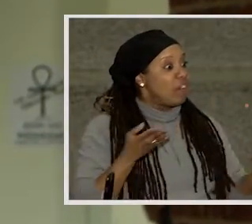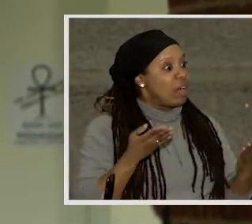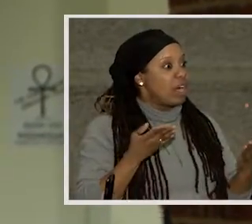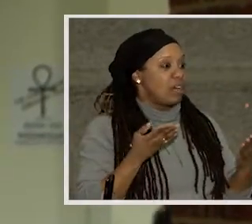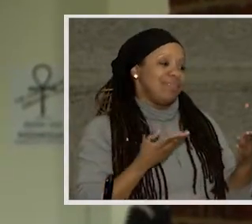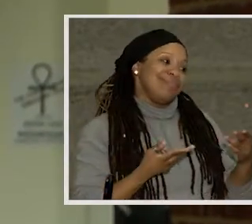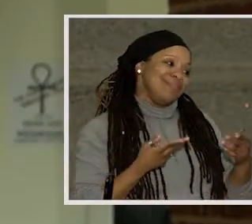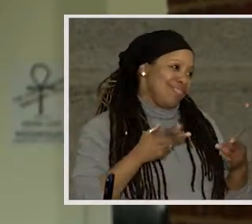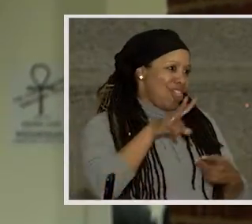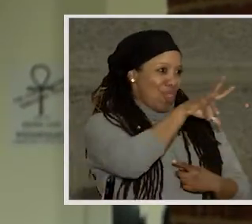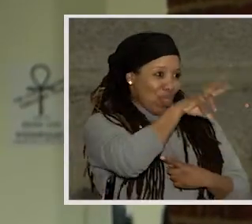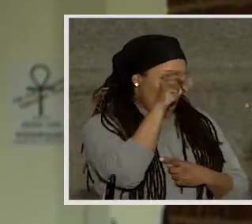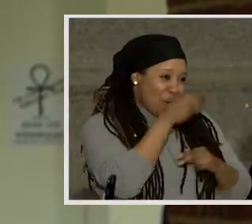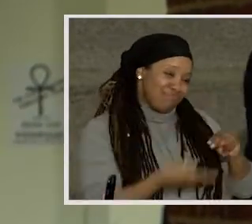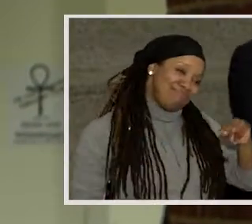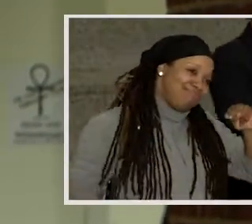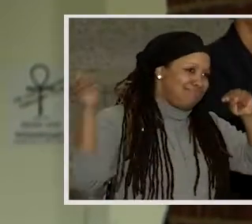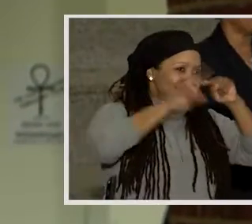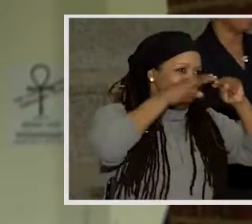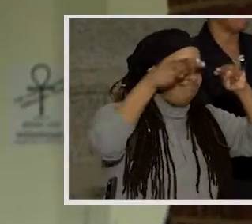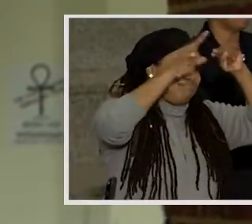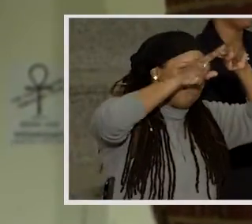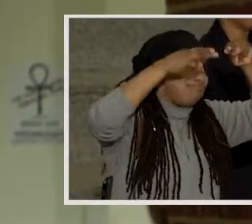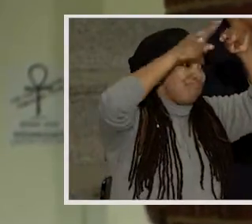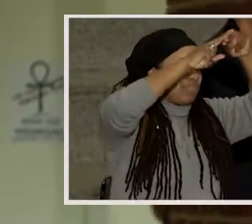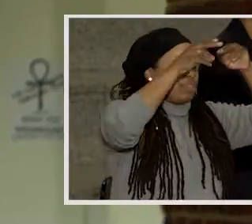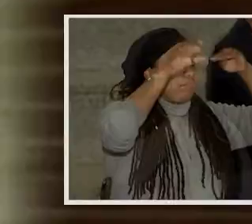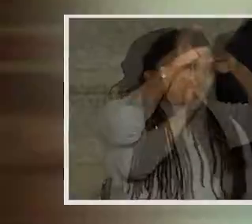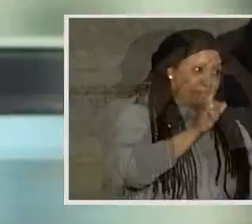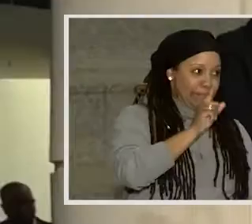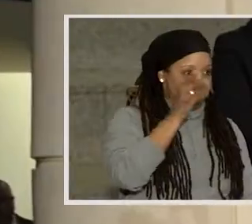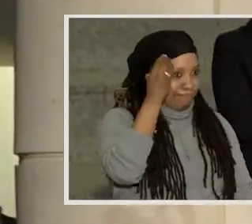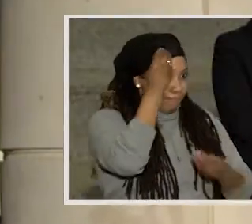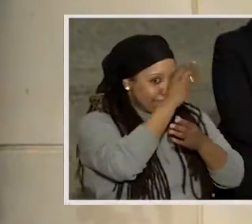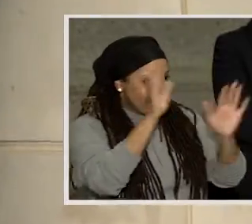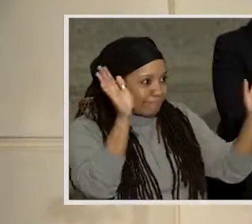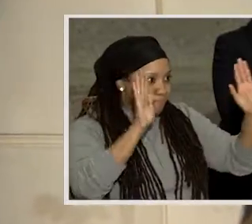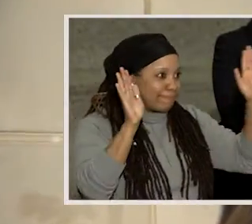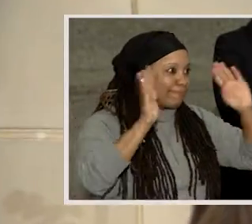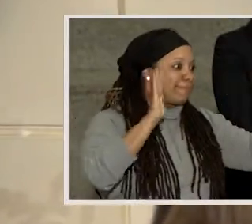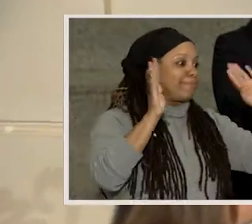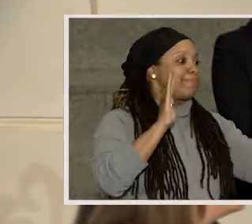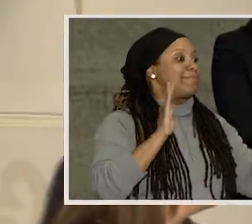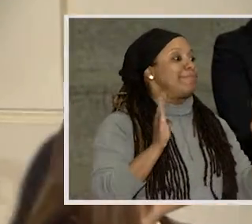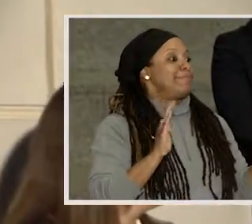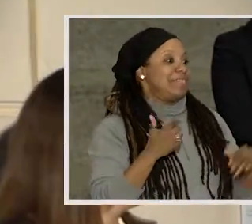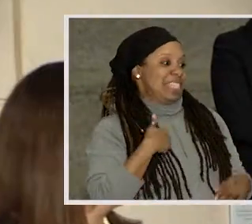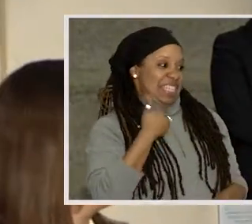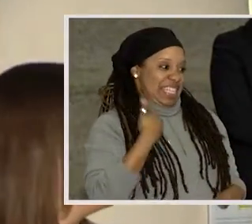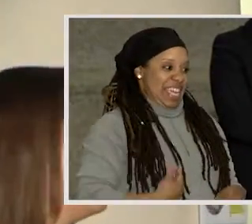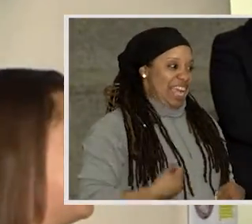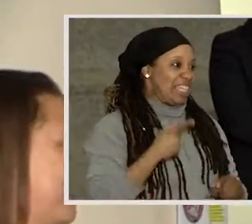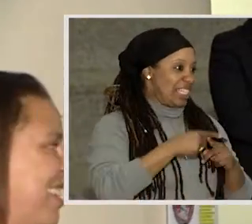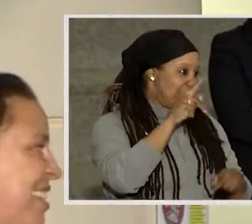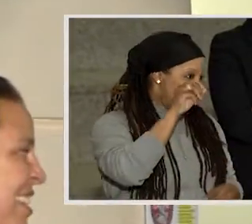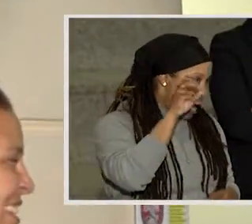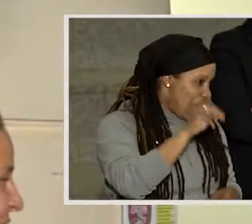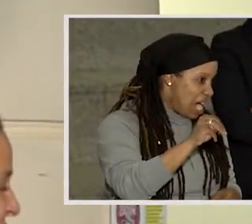AND THAT GAVE US 110 TOTAL. GOOD EVENING, EVERYBODY, MY NAME IS TODD AND I'M FROM WARD 4.